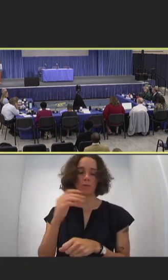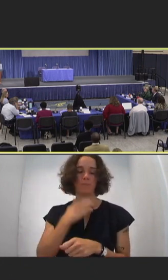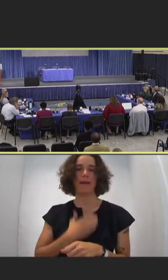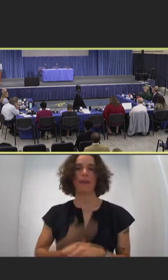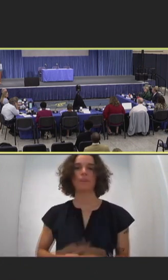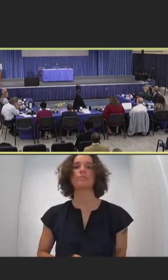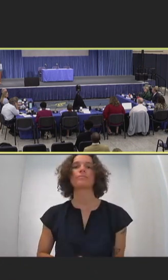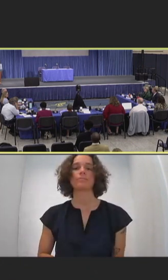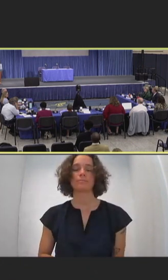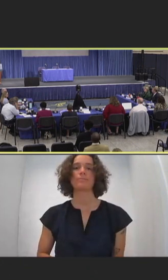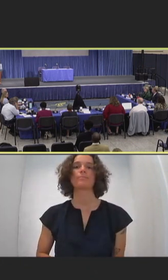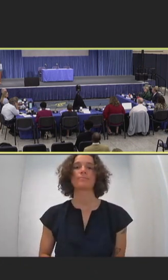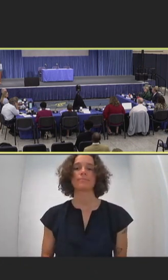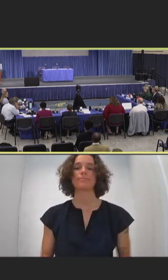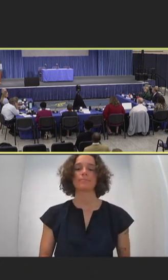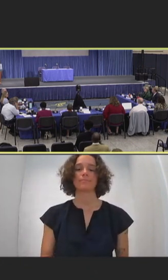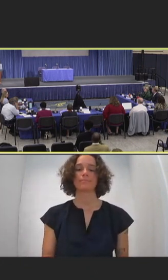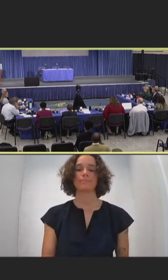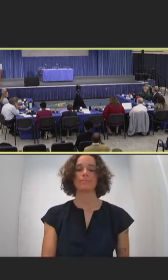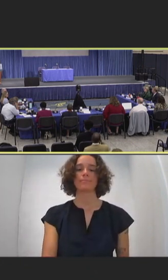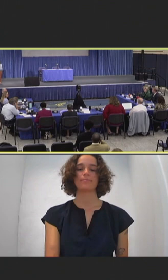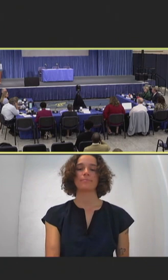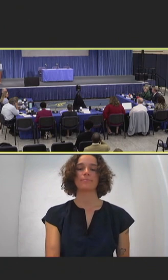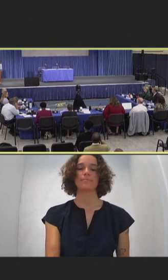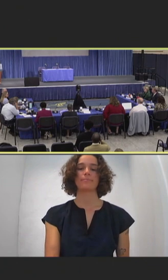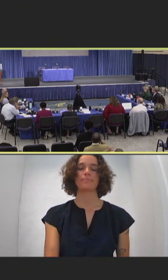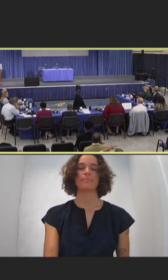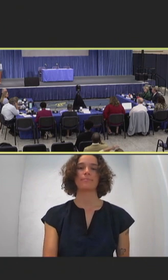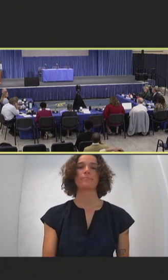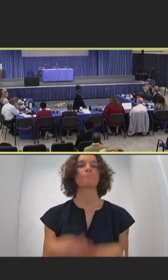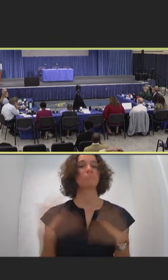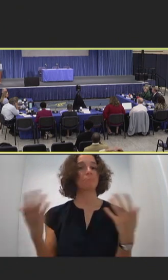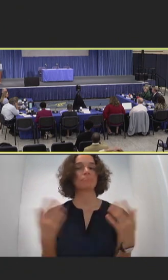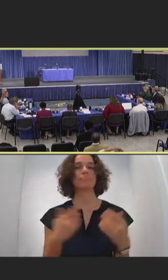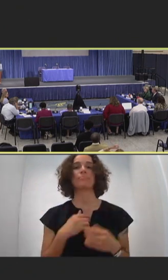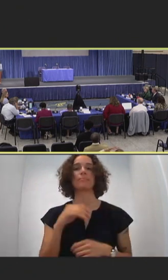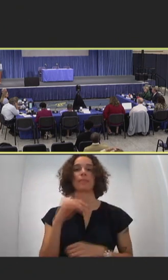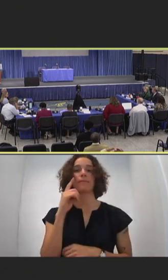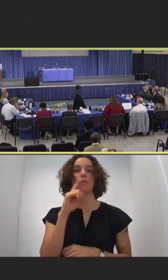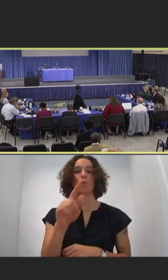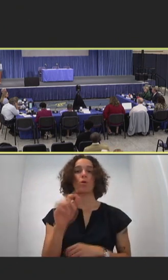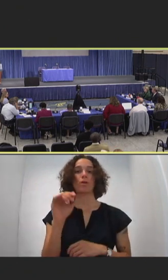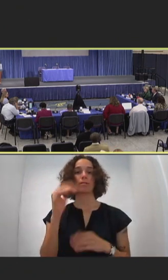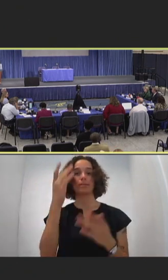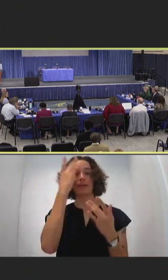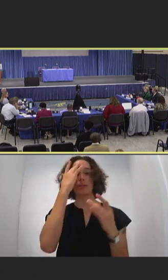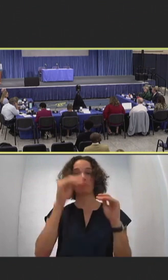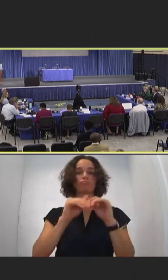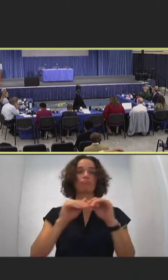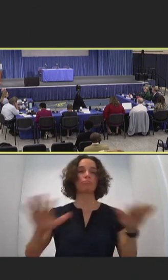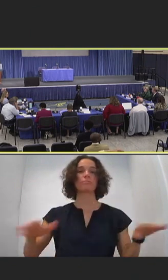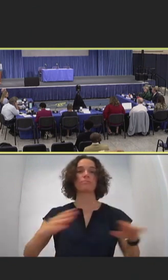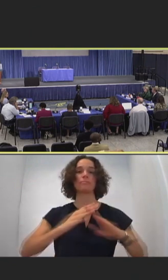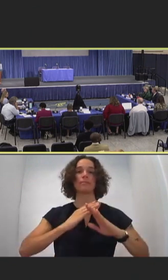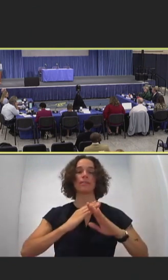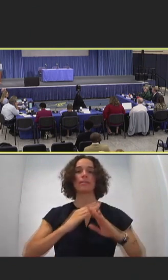immunization. As an infection preventionist and nurse and founding executive director of